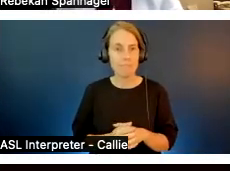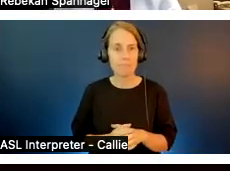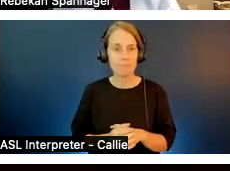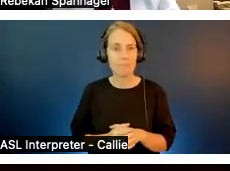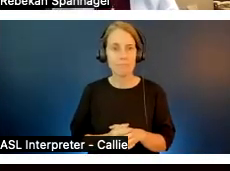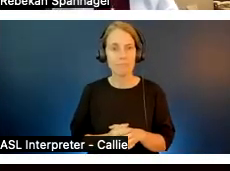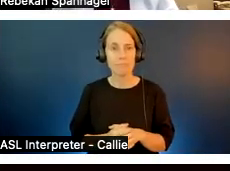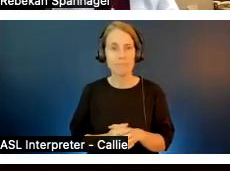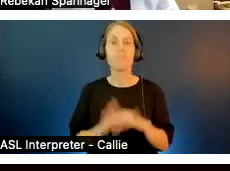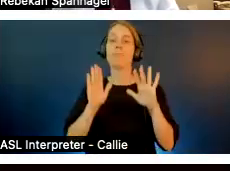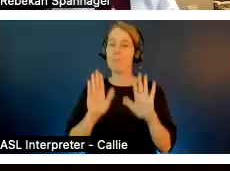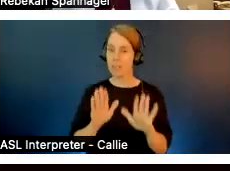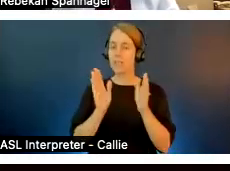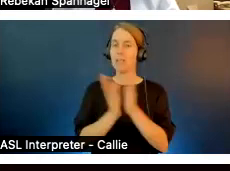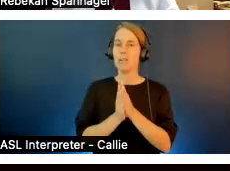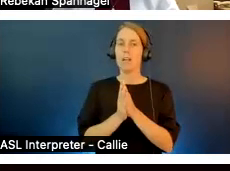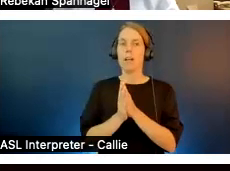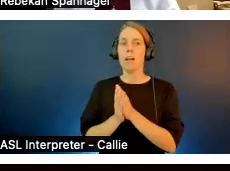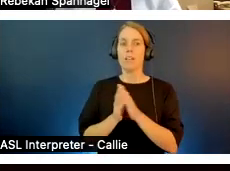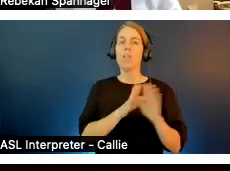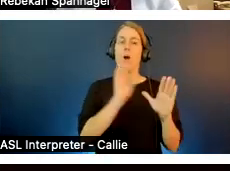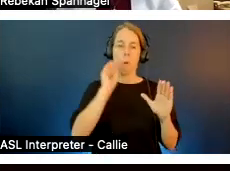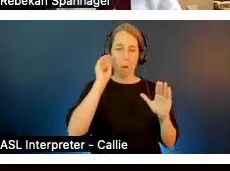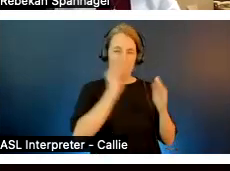so we're moving moving away from home community-based services waivers to